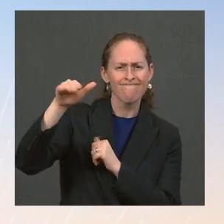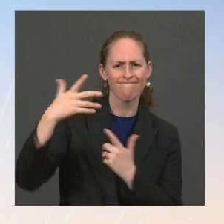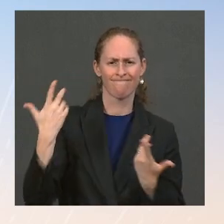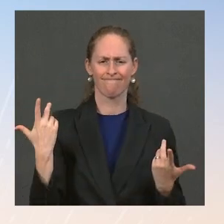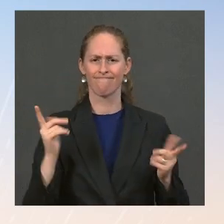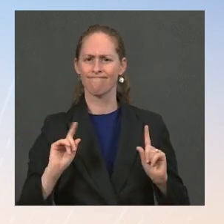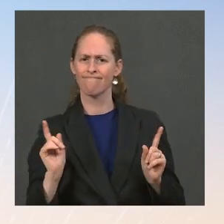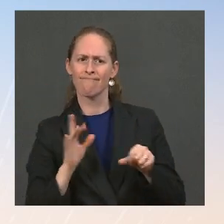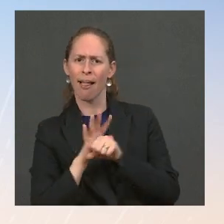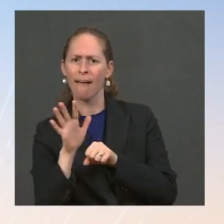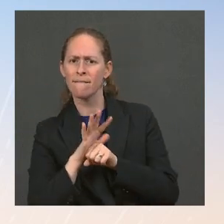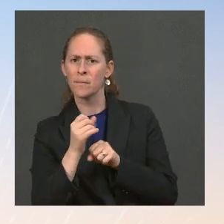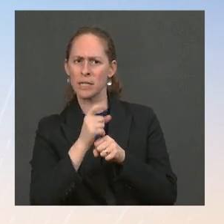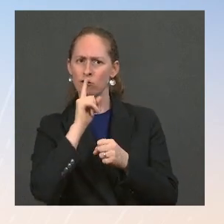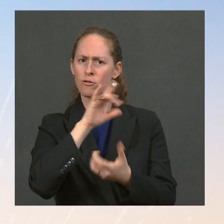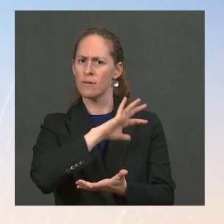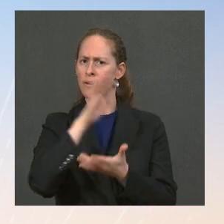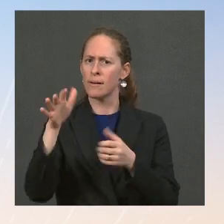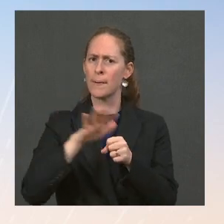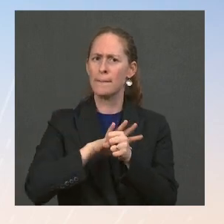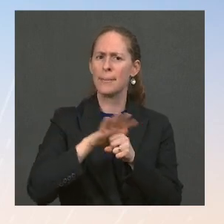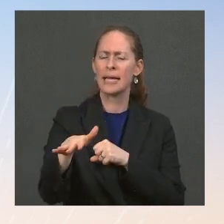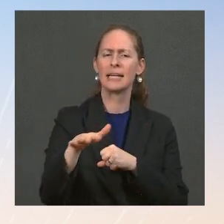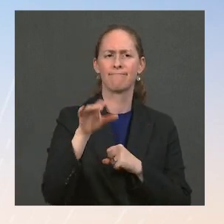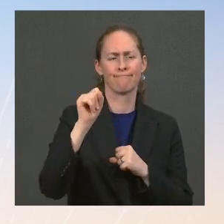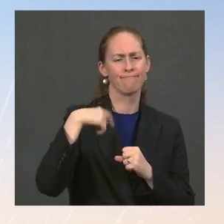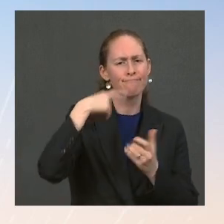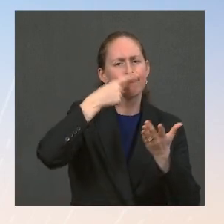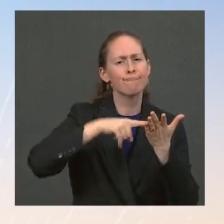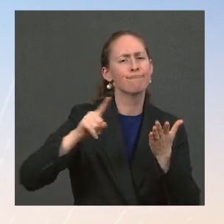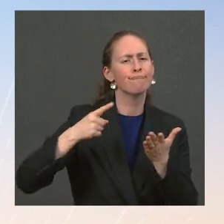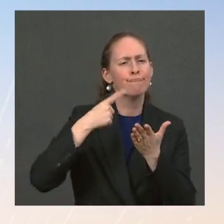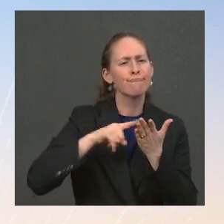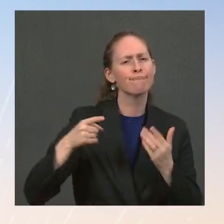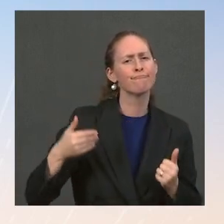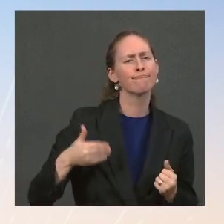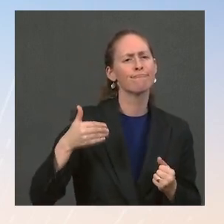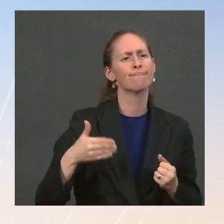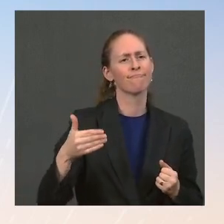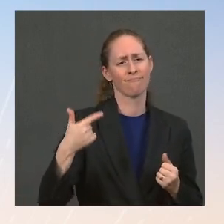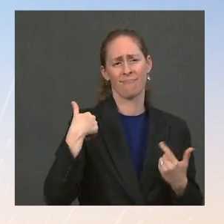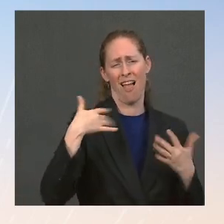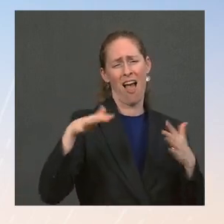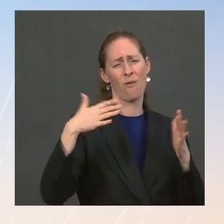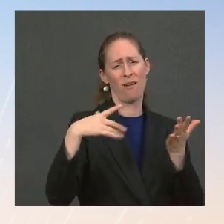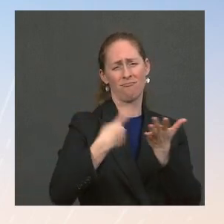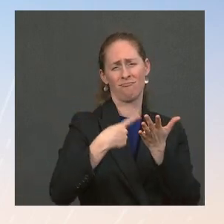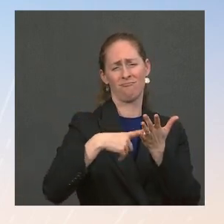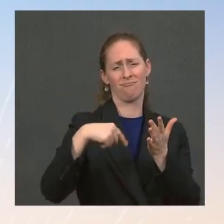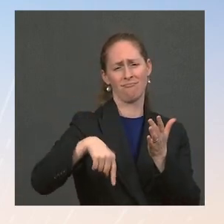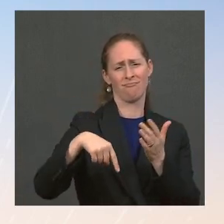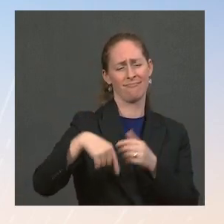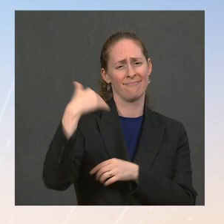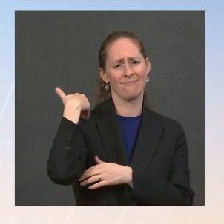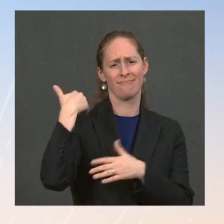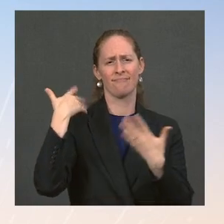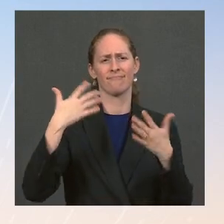and others have had in recent weeks, as I have confirmed from here. We, of course, want to address the short-term supply issues.